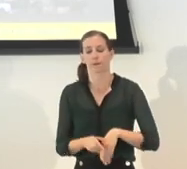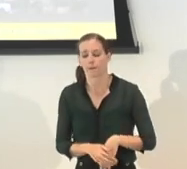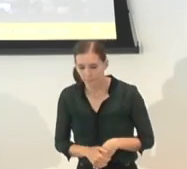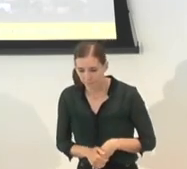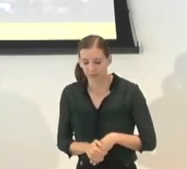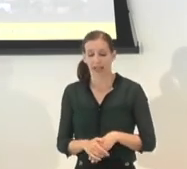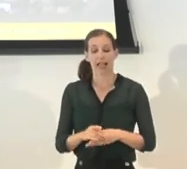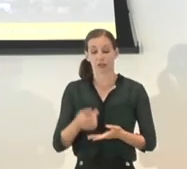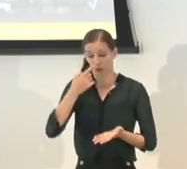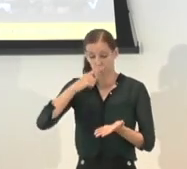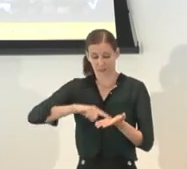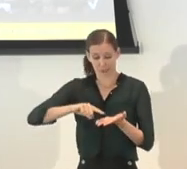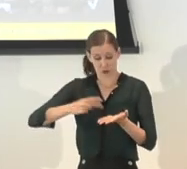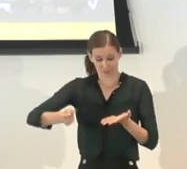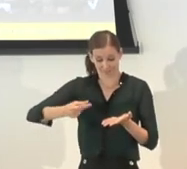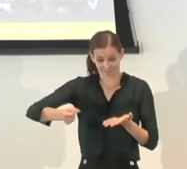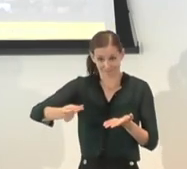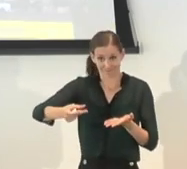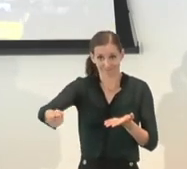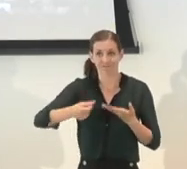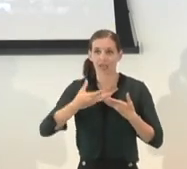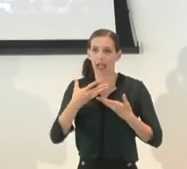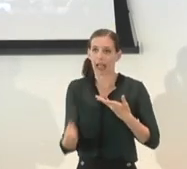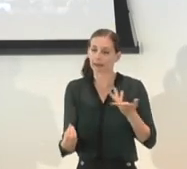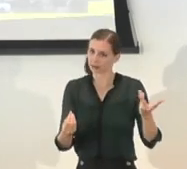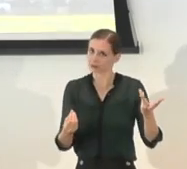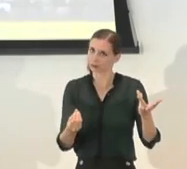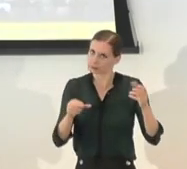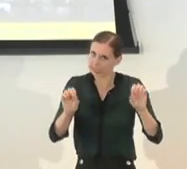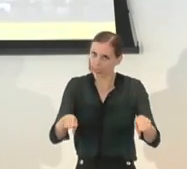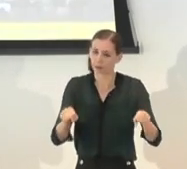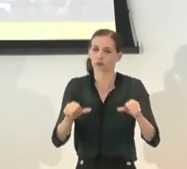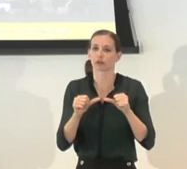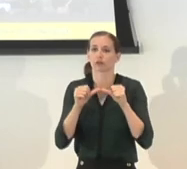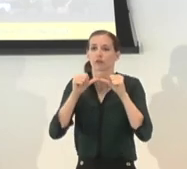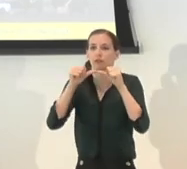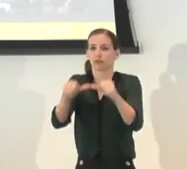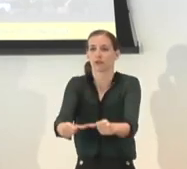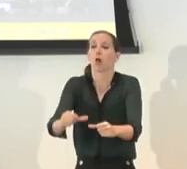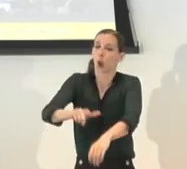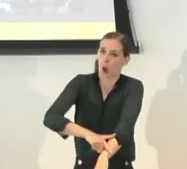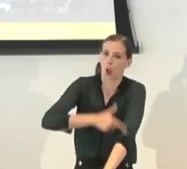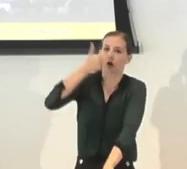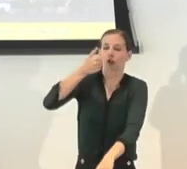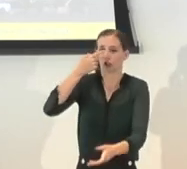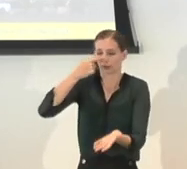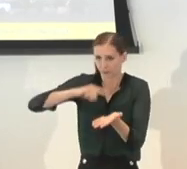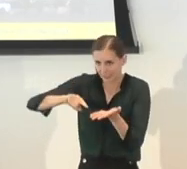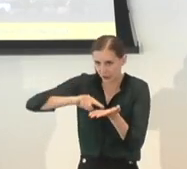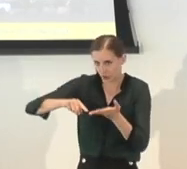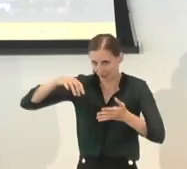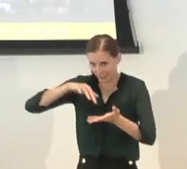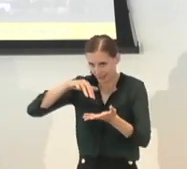and replicate studies as we need to. A couple of quick points, I said a moment ago specialized